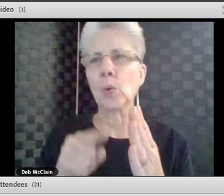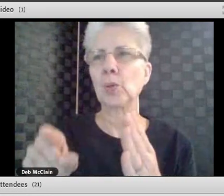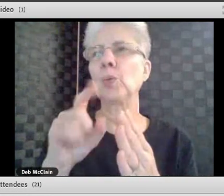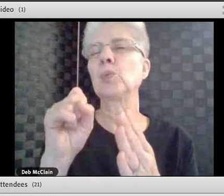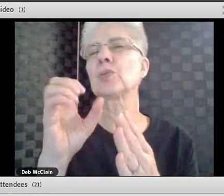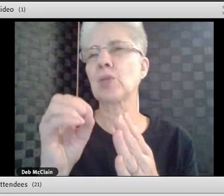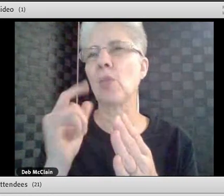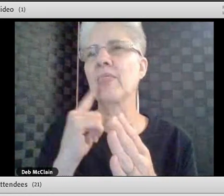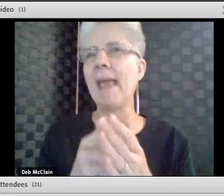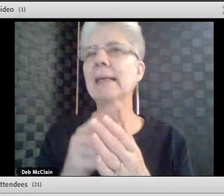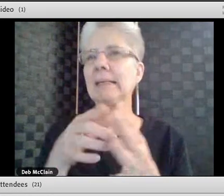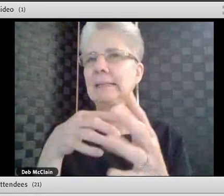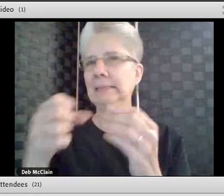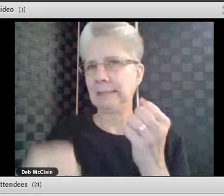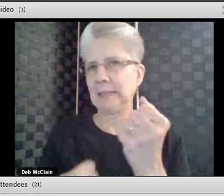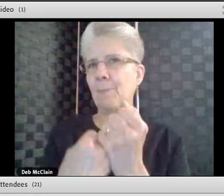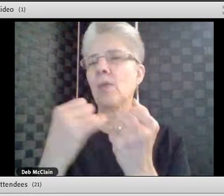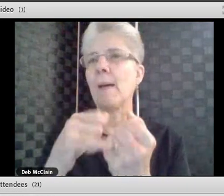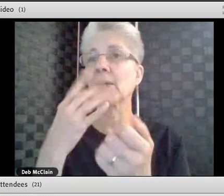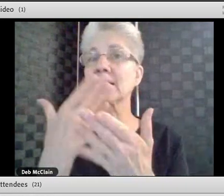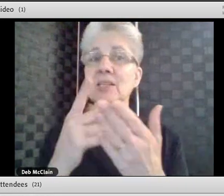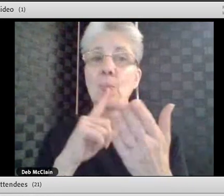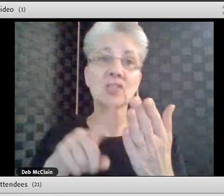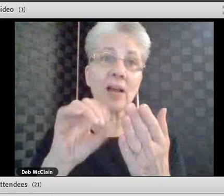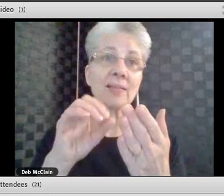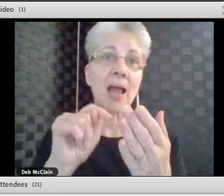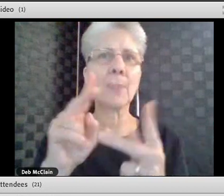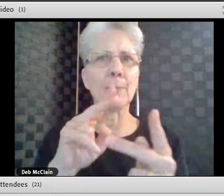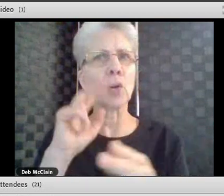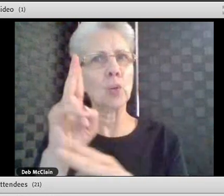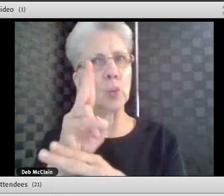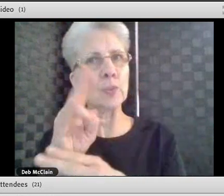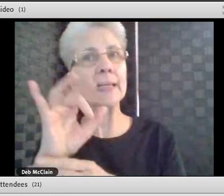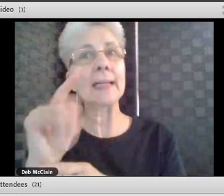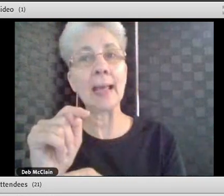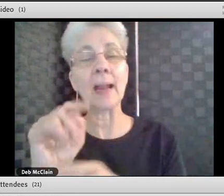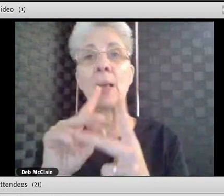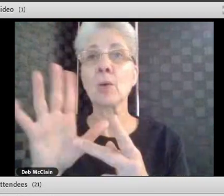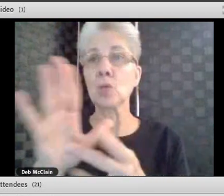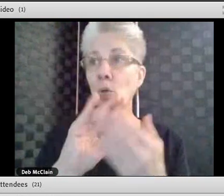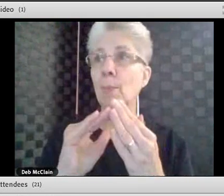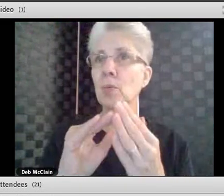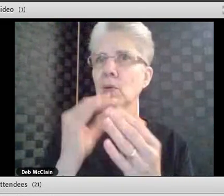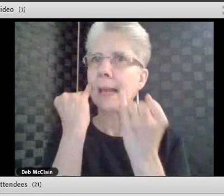and what's going to be best for you, and they can justify it because things are being checked out. People are using it.